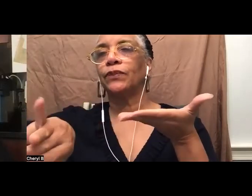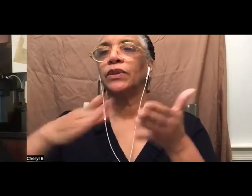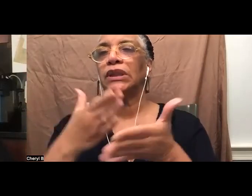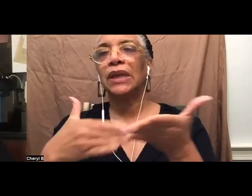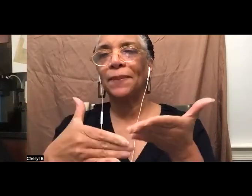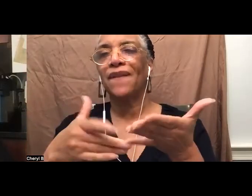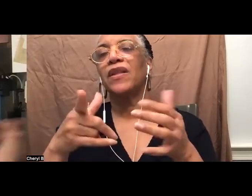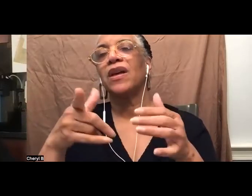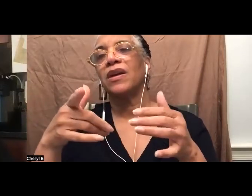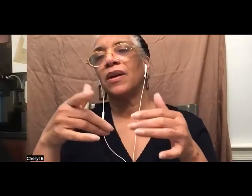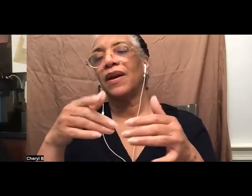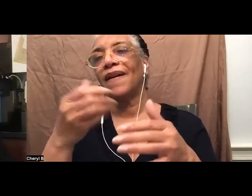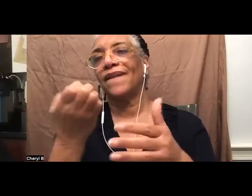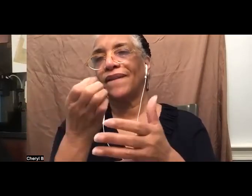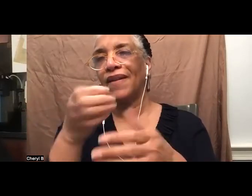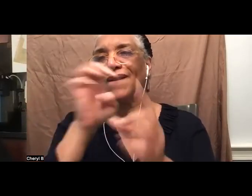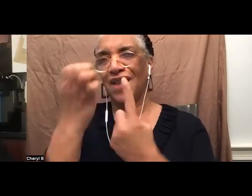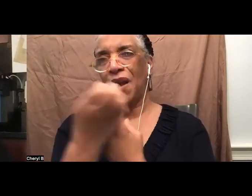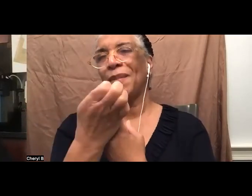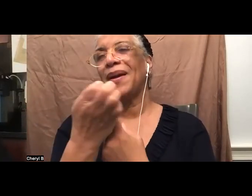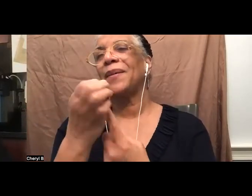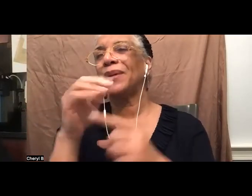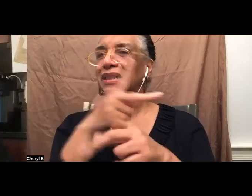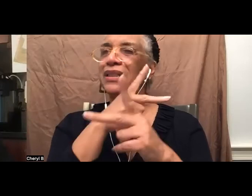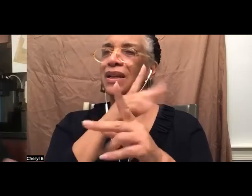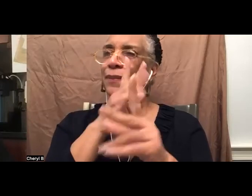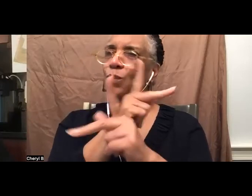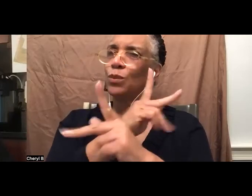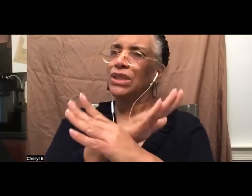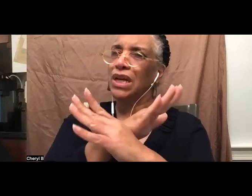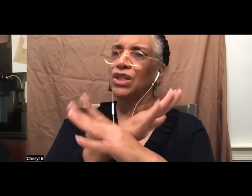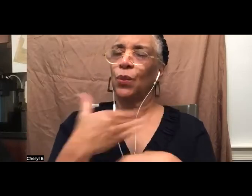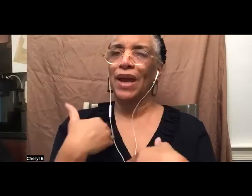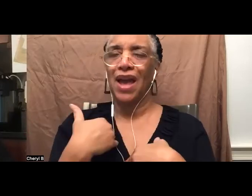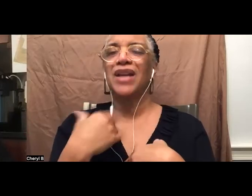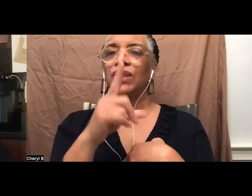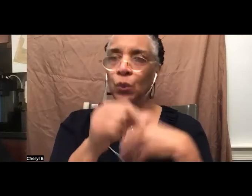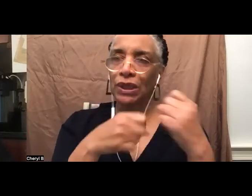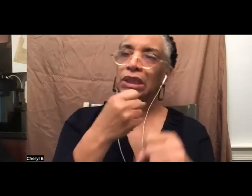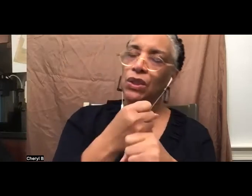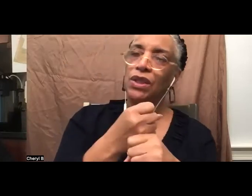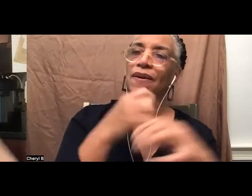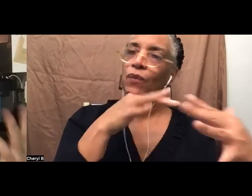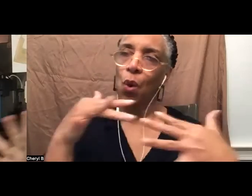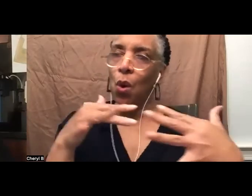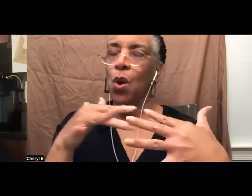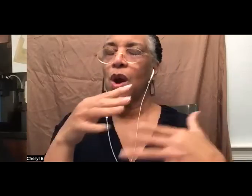and this is coming on the heels of 20 years of war in Iraq and Afghanistan and all of the oil and gas